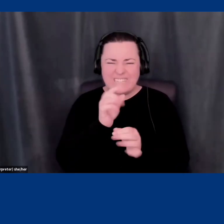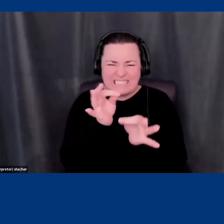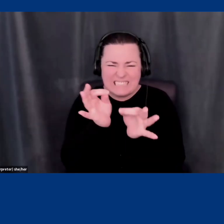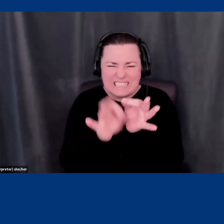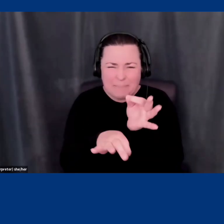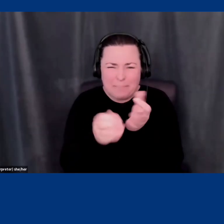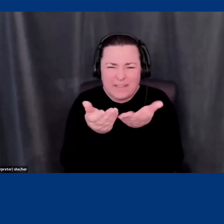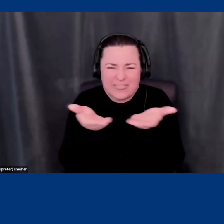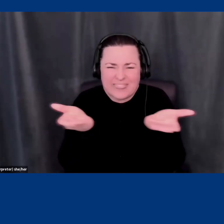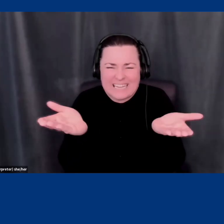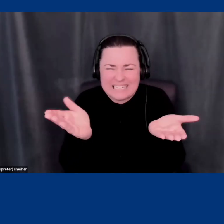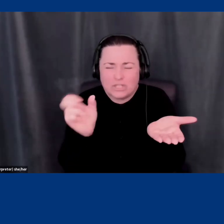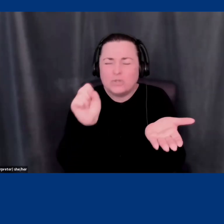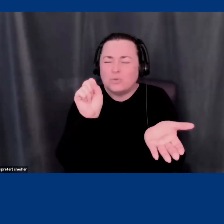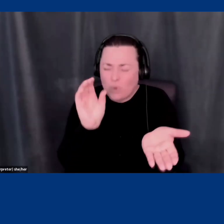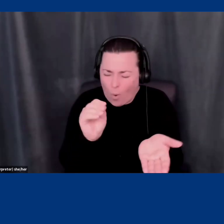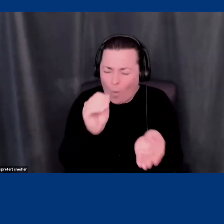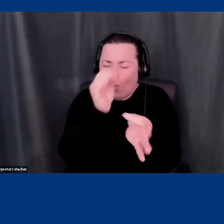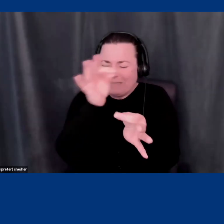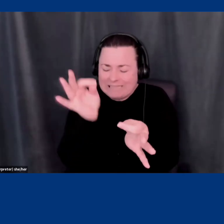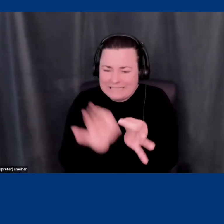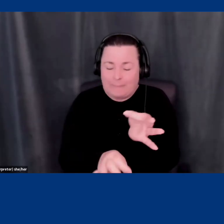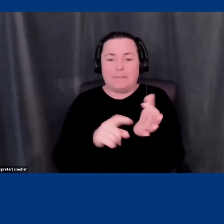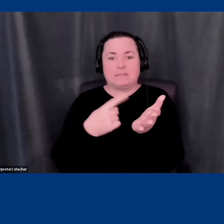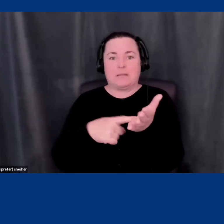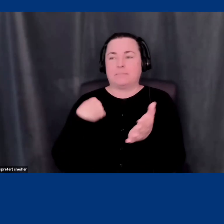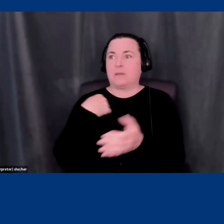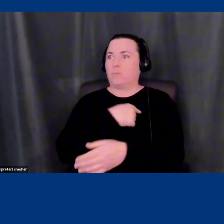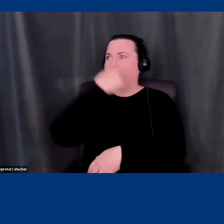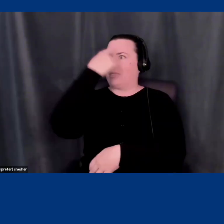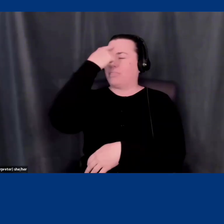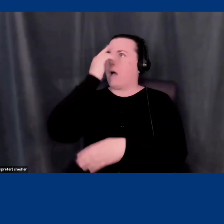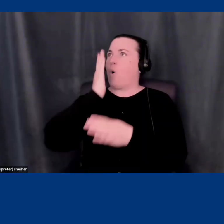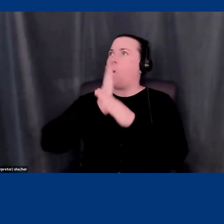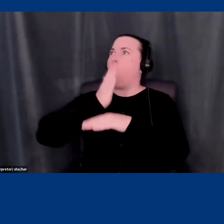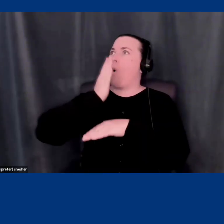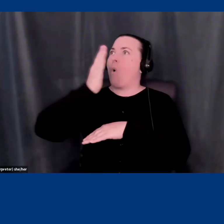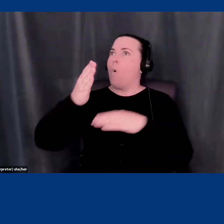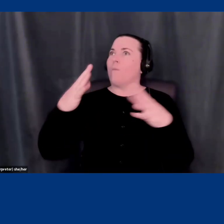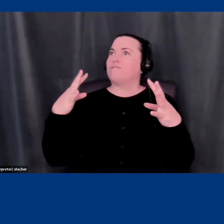simple. And sometimes I think we complicate it and think that we have to have this whole manual of like, this